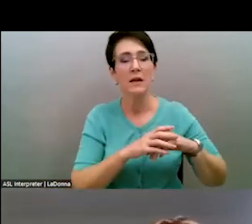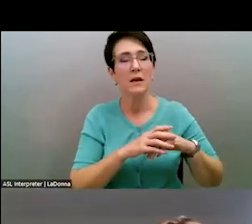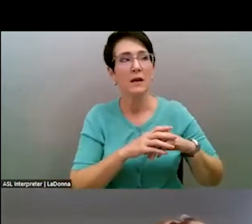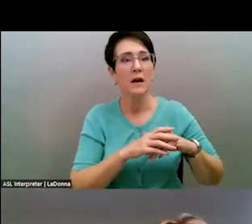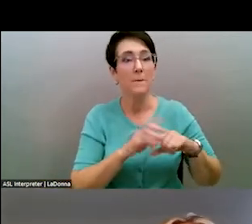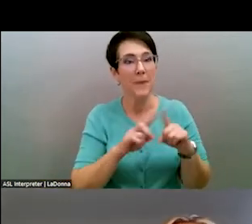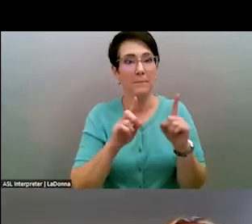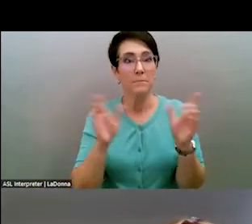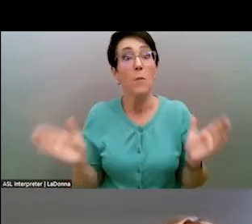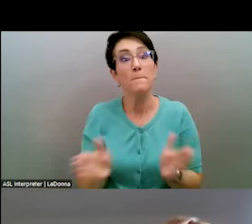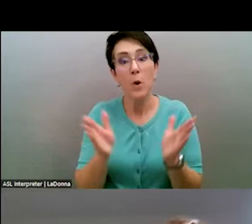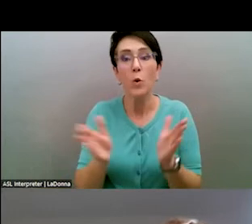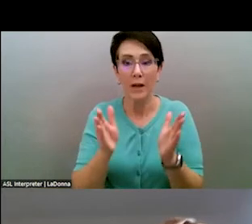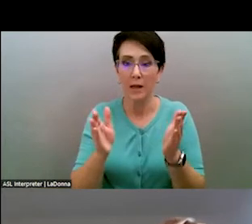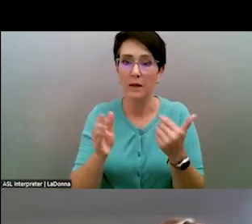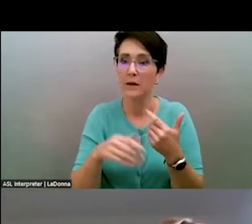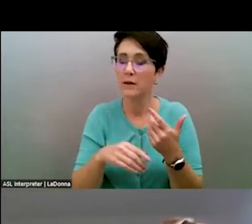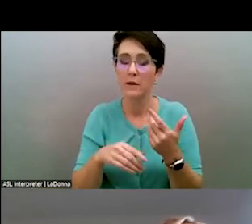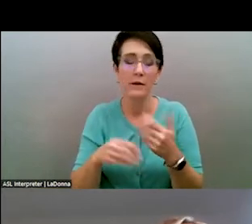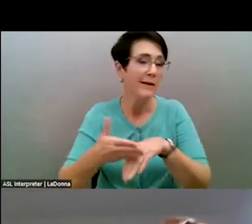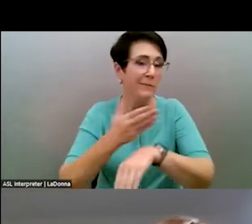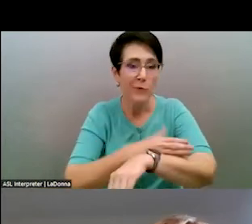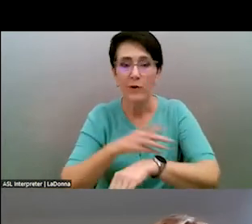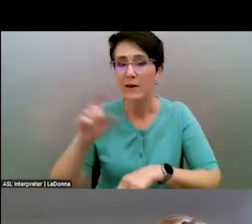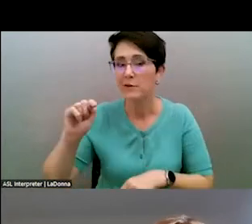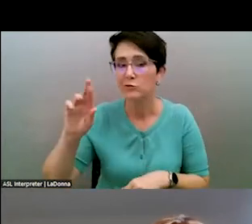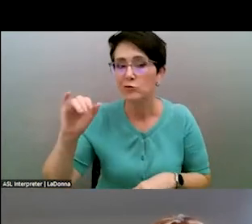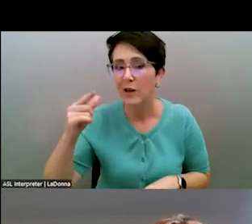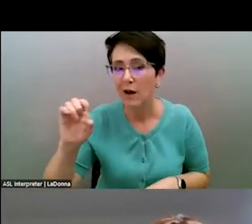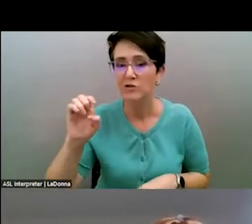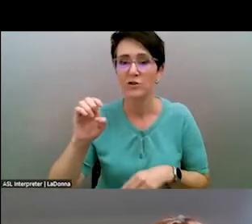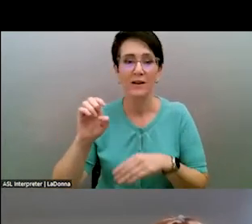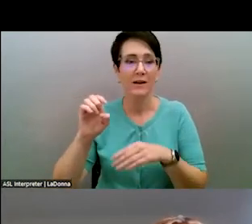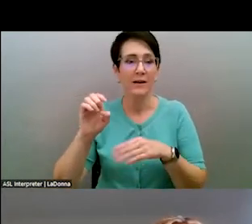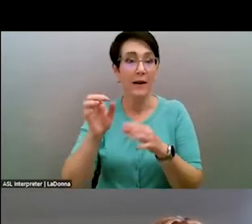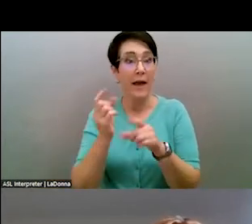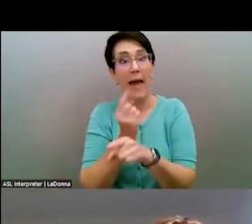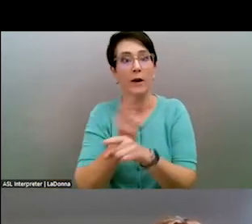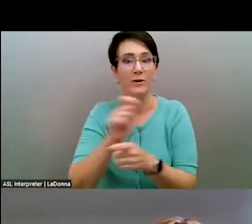TIMELY BRIEF ON SORRY SRAGS TO IMPROVE TRIAGE ACCURACY. SOMEKIND OF MET WRECK THAT REALLY